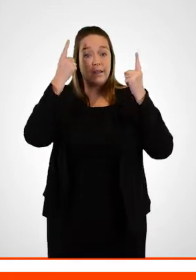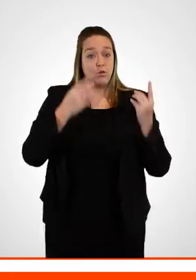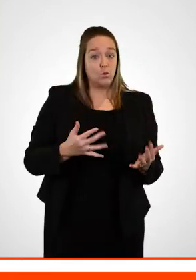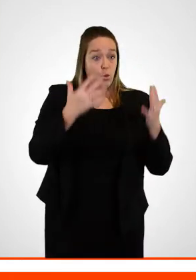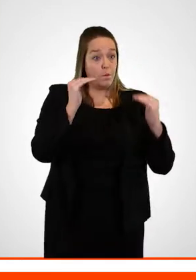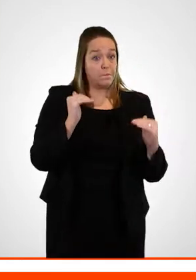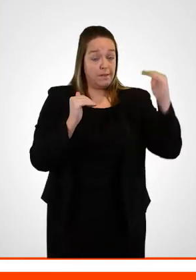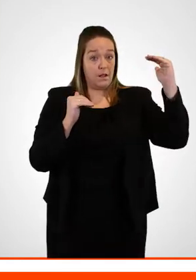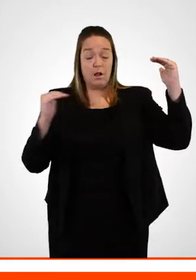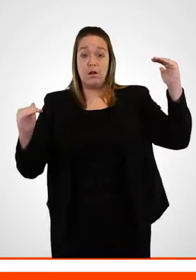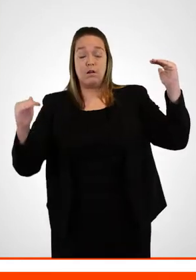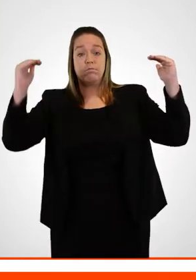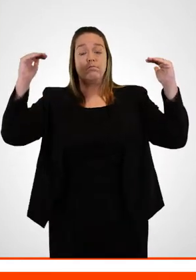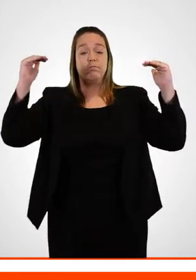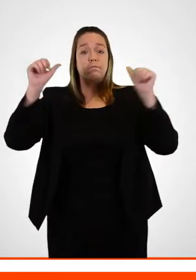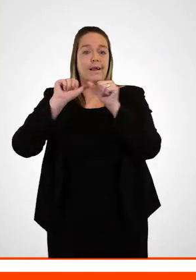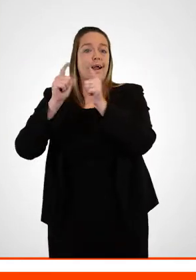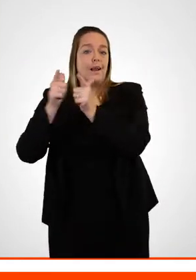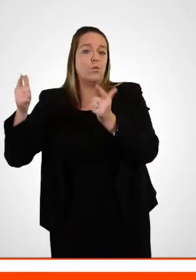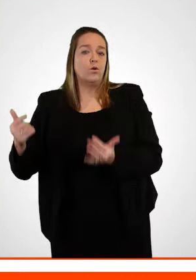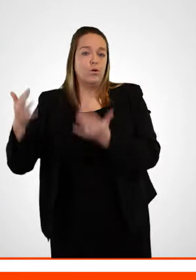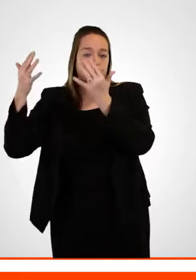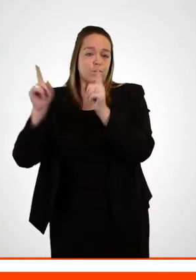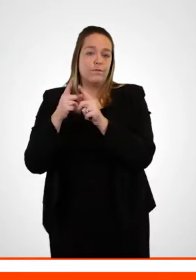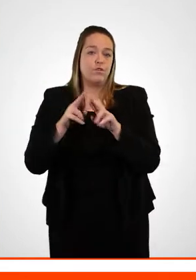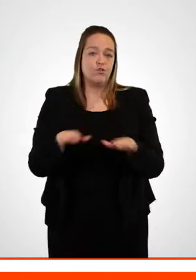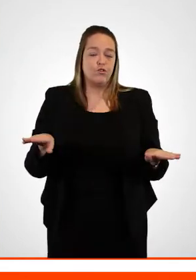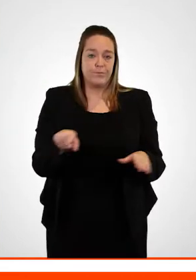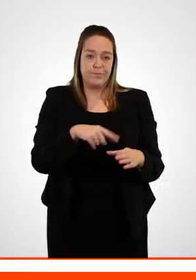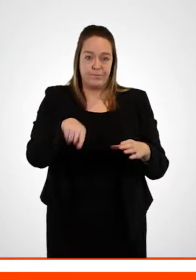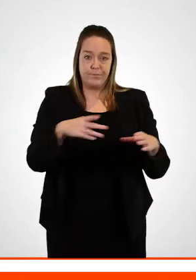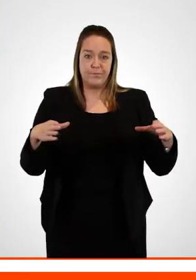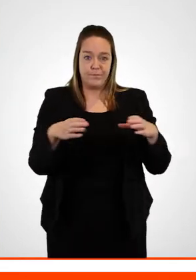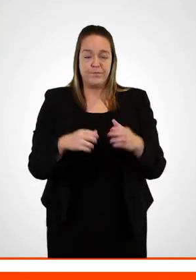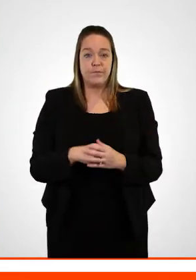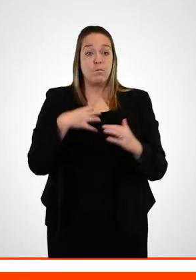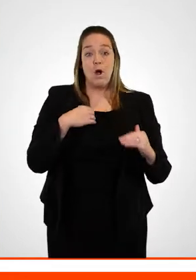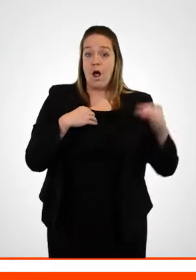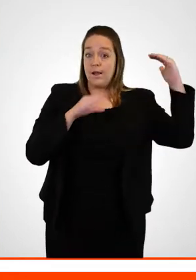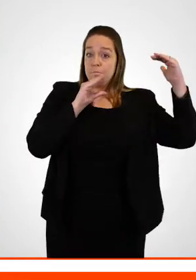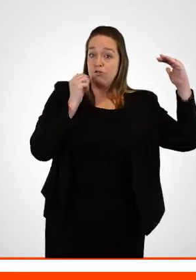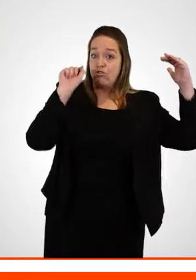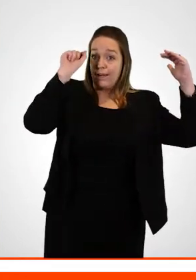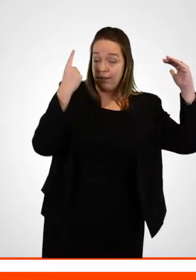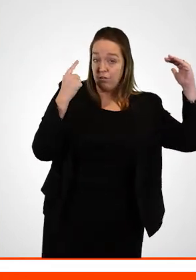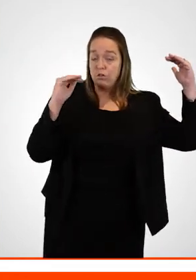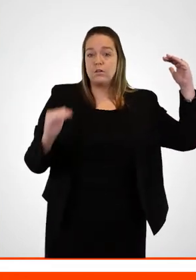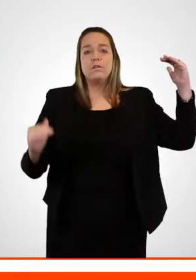the better were the language scores for these children. Higher speech recognition equals higher language.